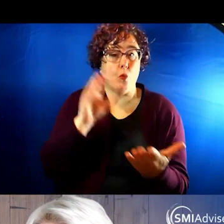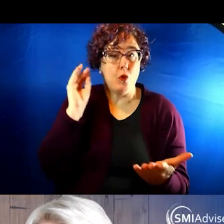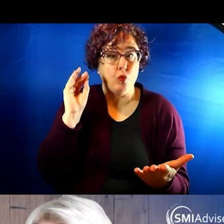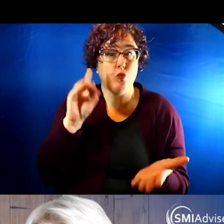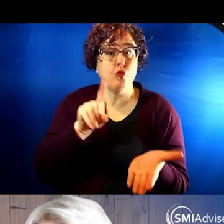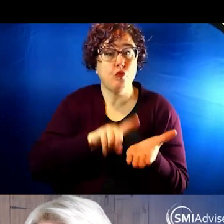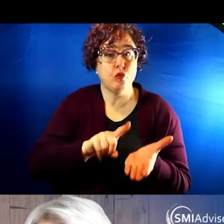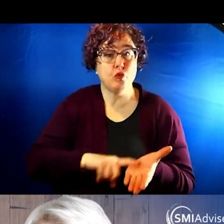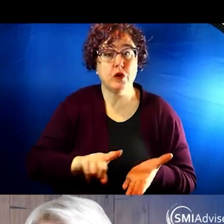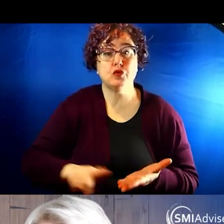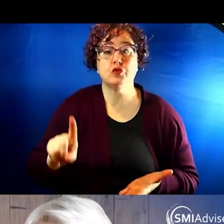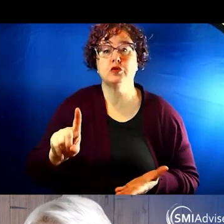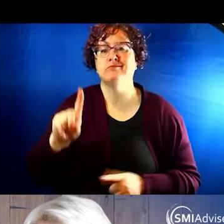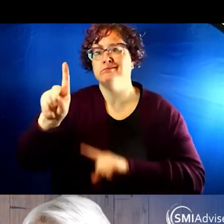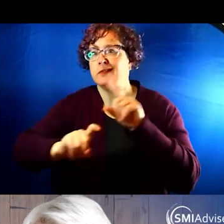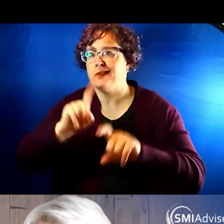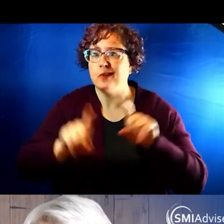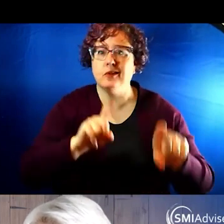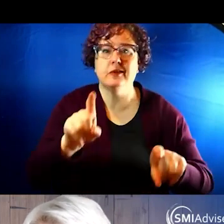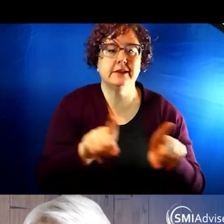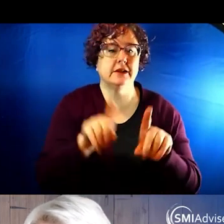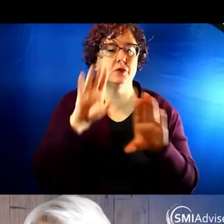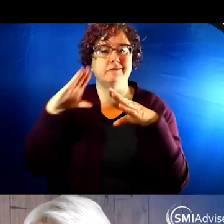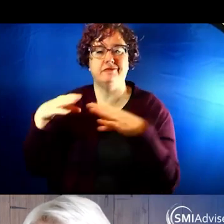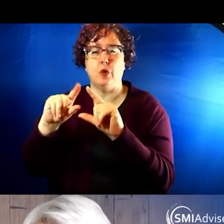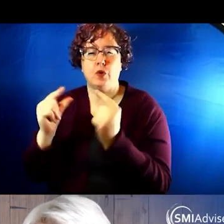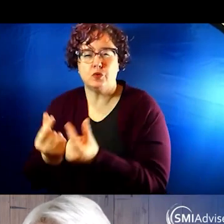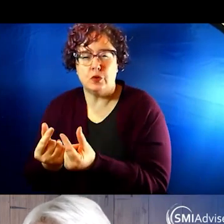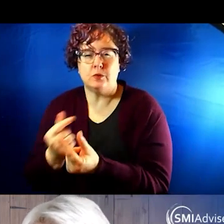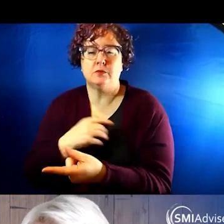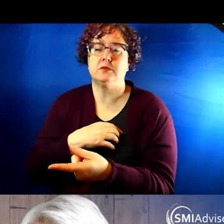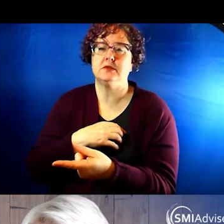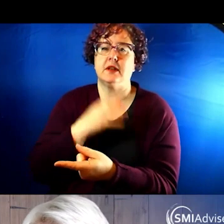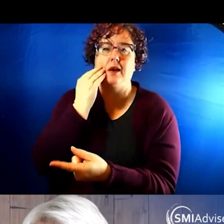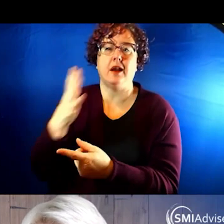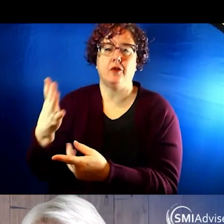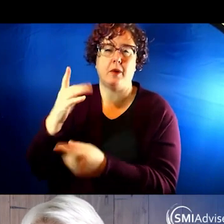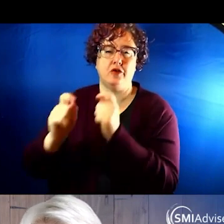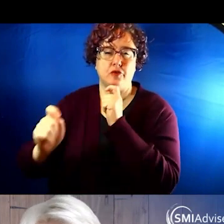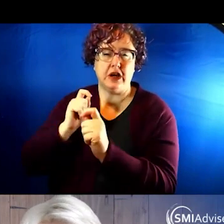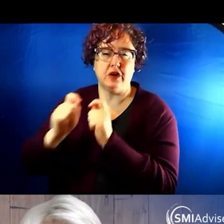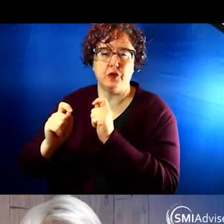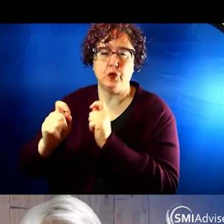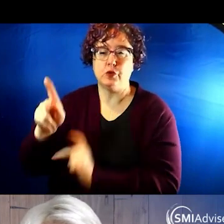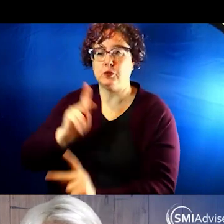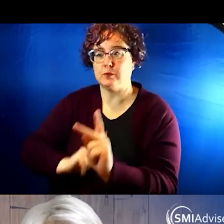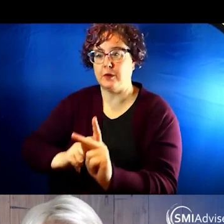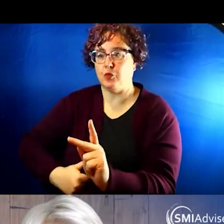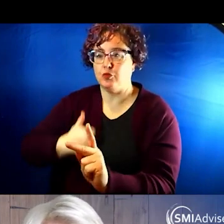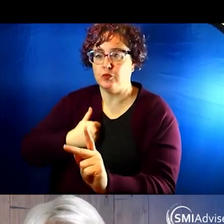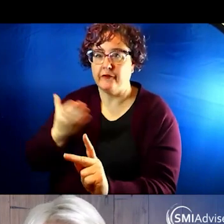SURVEYS AND FOCUS GROUPS AND RESIDENTS AND KEY INFORMANTS ACROSS